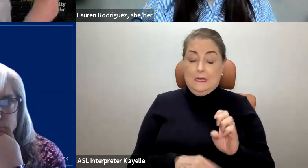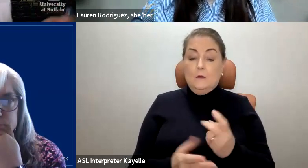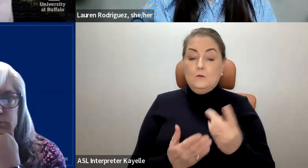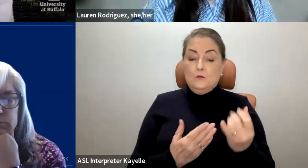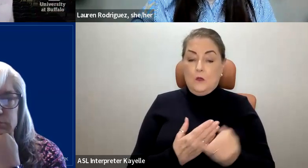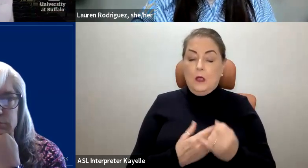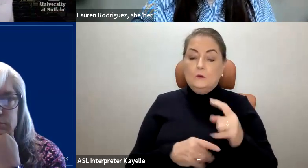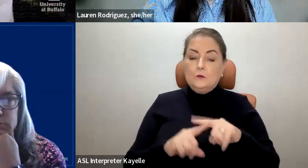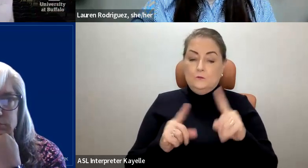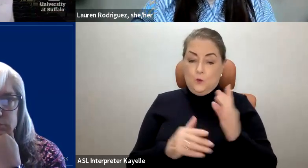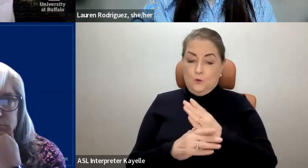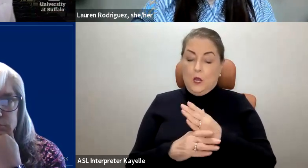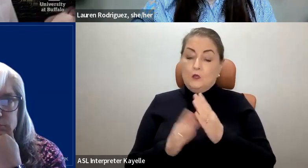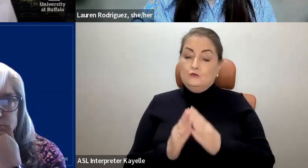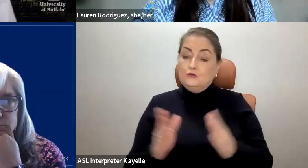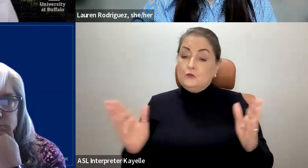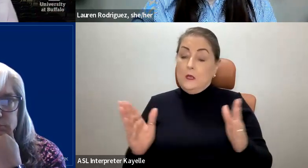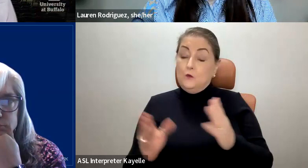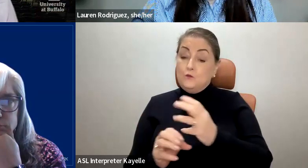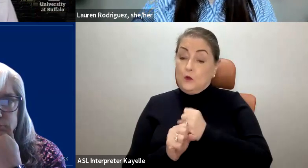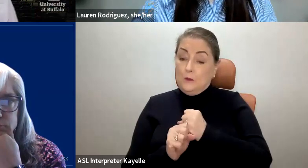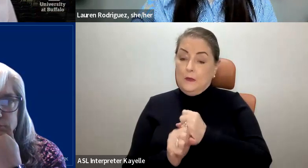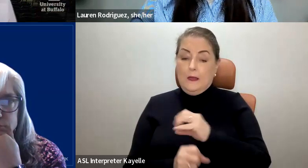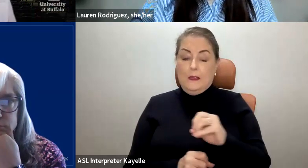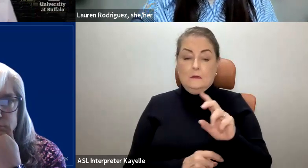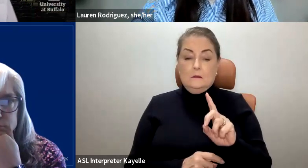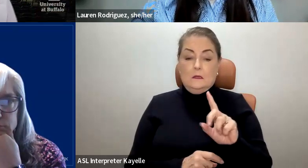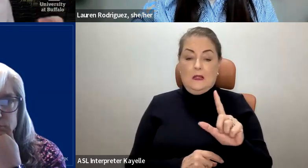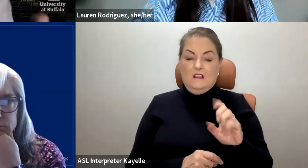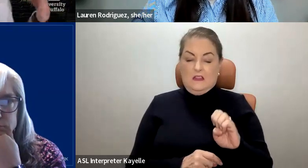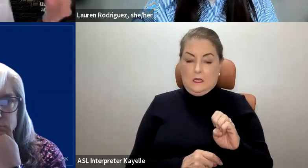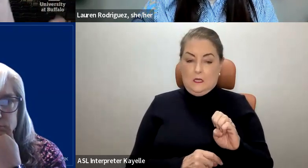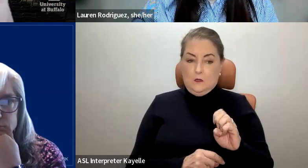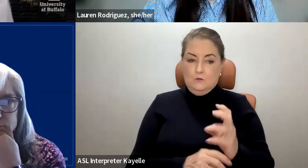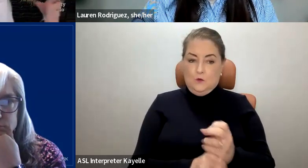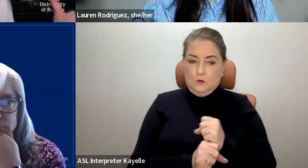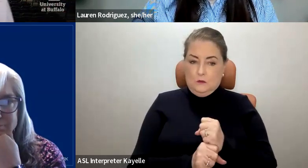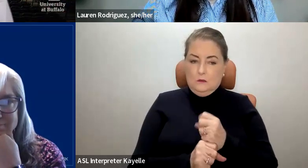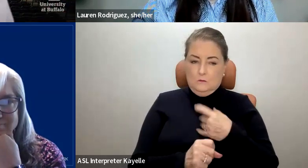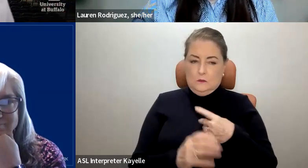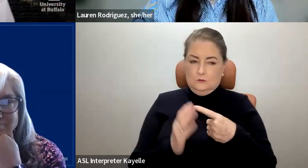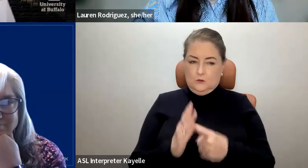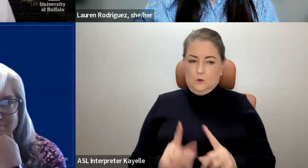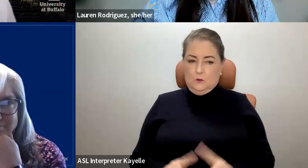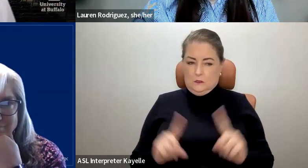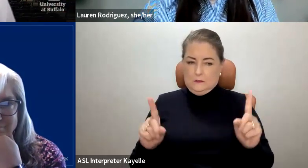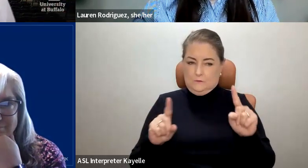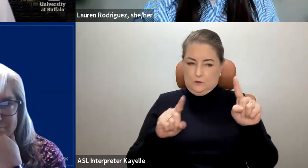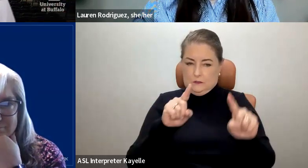general procurement and DLE procurement, I just want to go over kind of the differences real quickly. In general